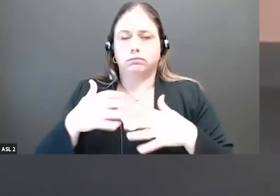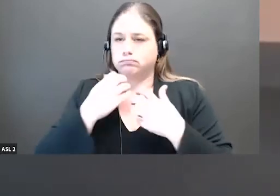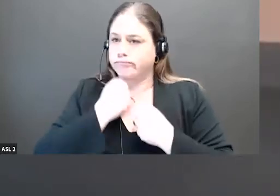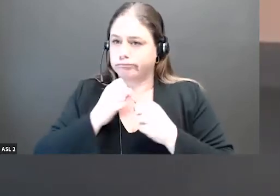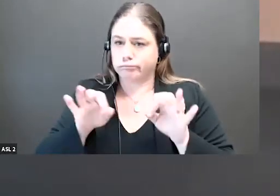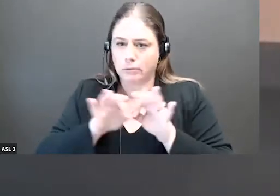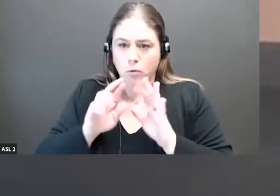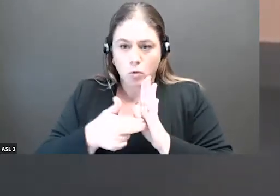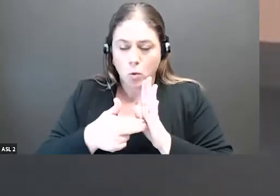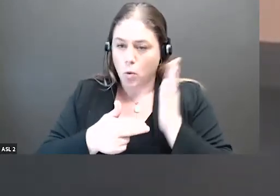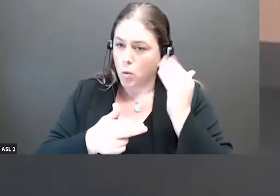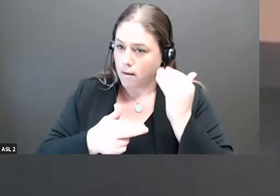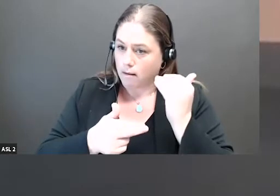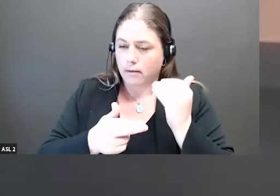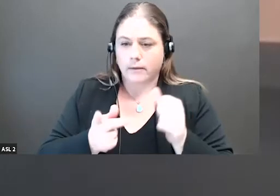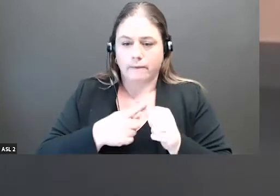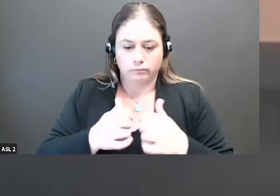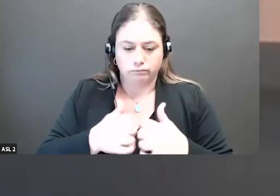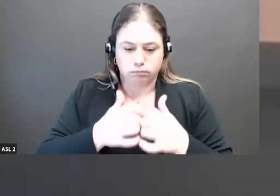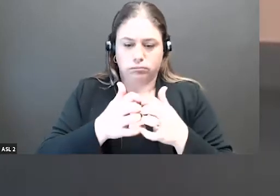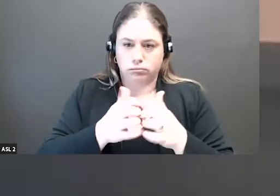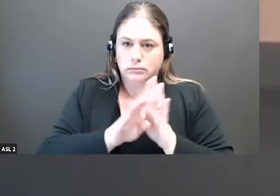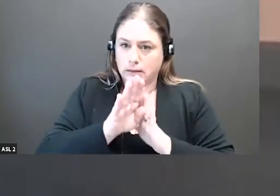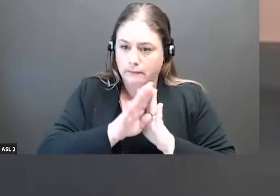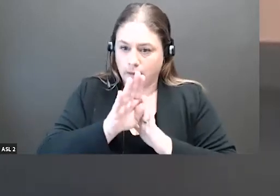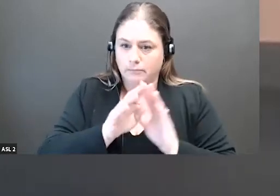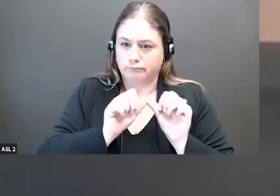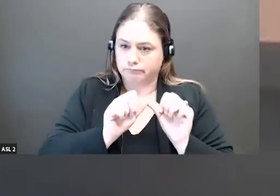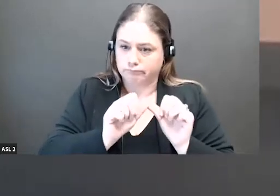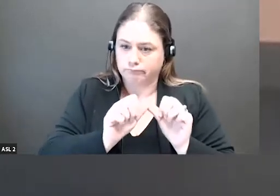development and then the implementation phase of the Convention on the Rights of Persons with